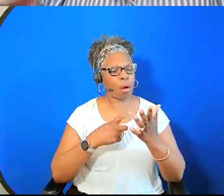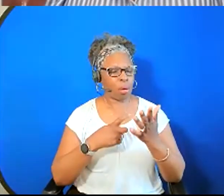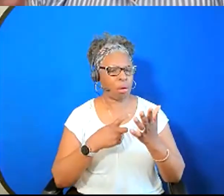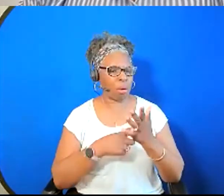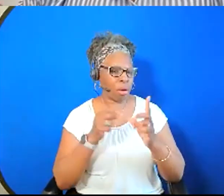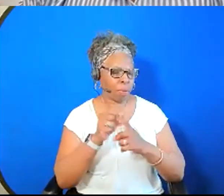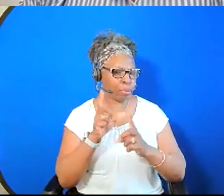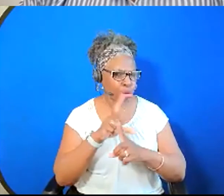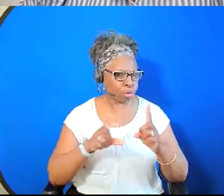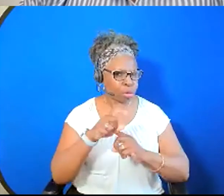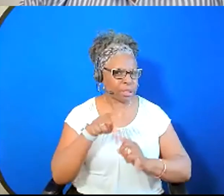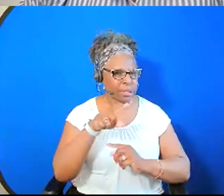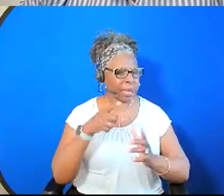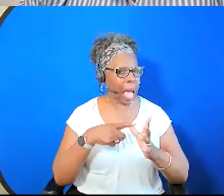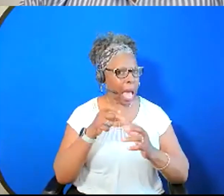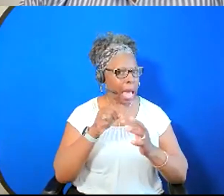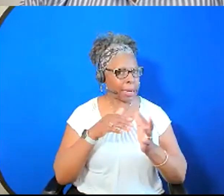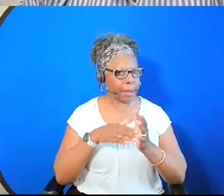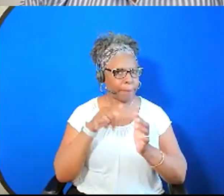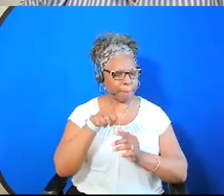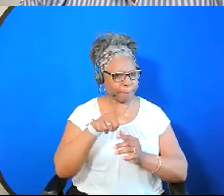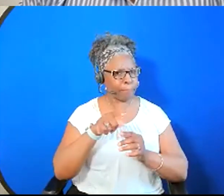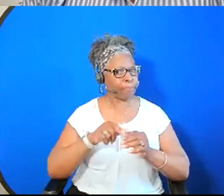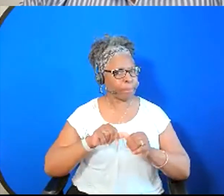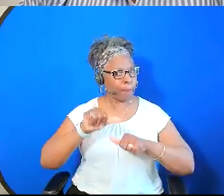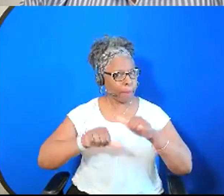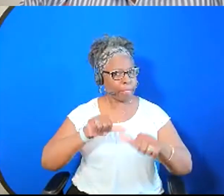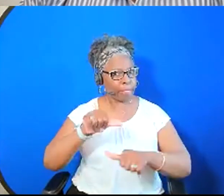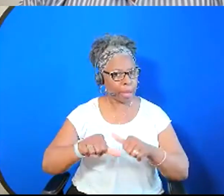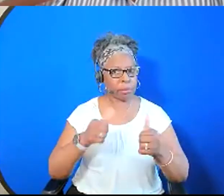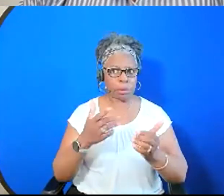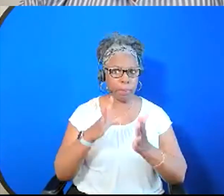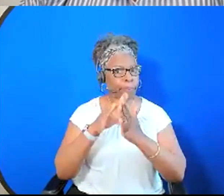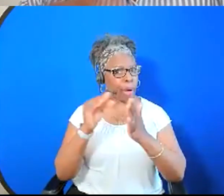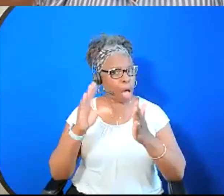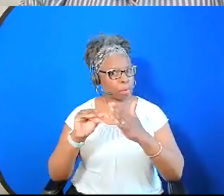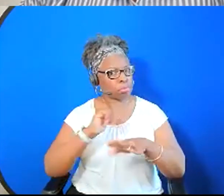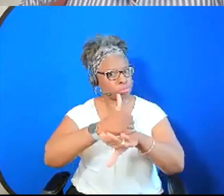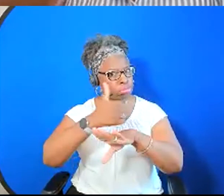models in place to think about the afterlife or the what happens